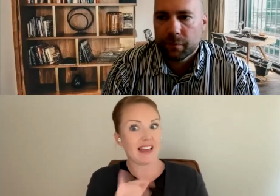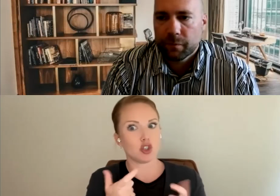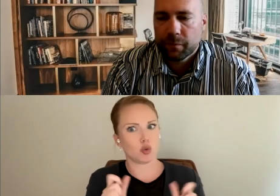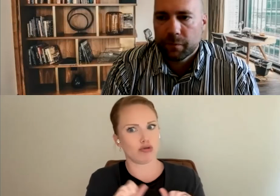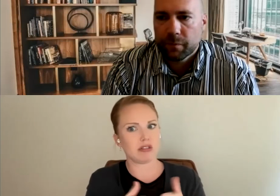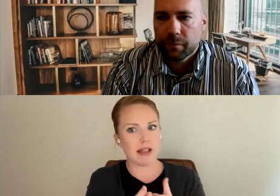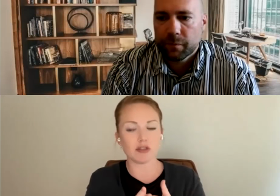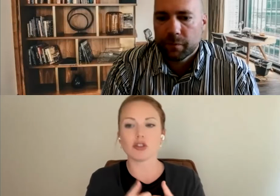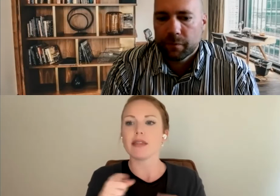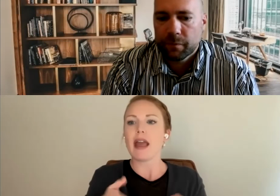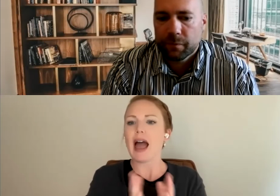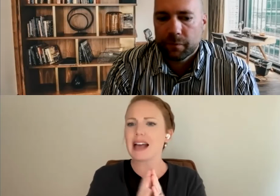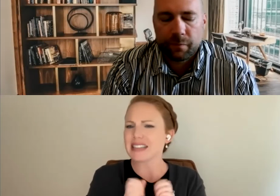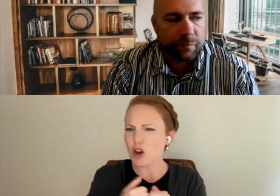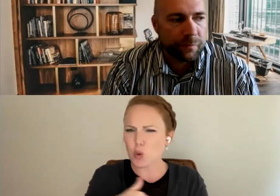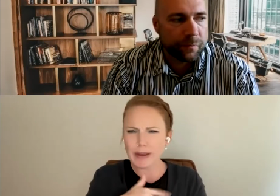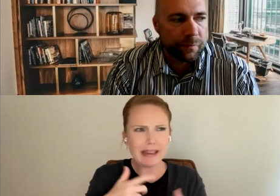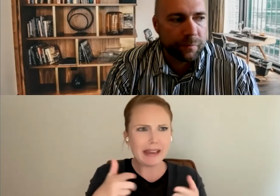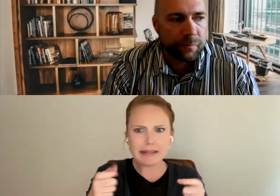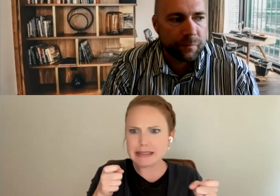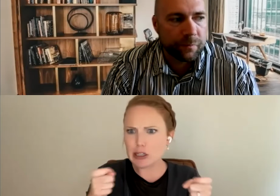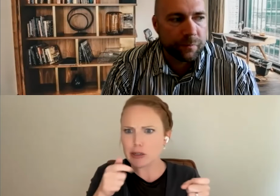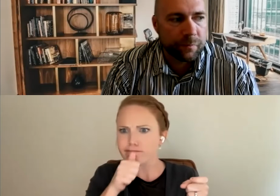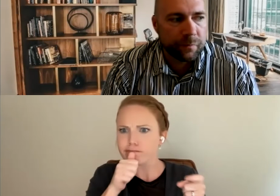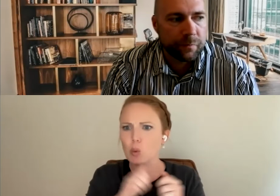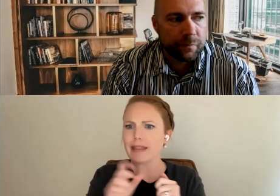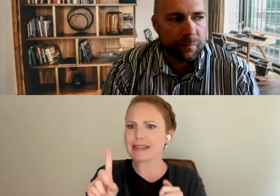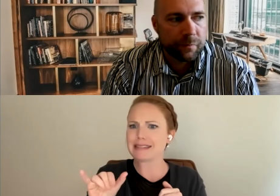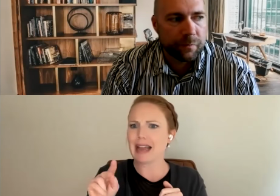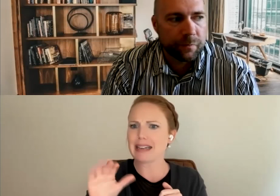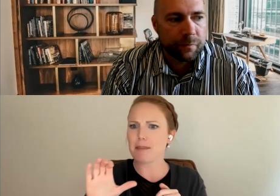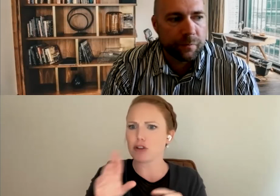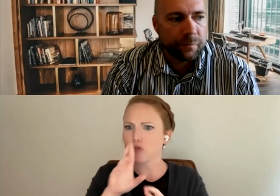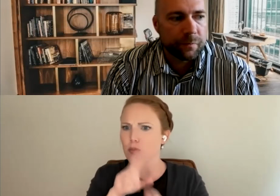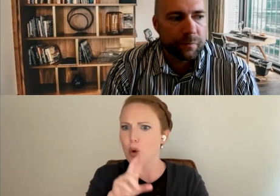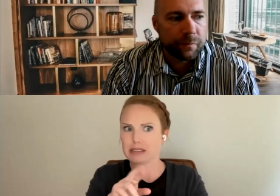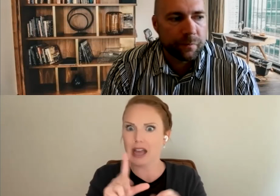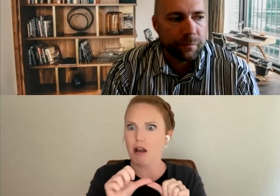do we deal with dynamic reports that change over time and as more data comes in? The issue